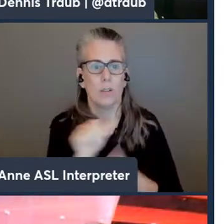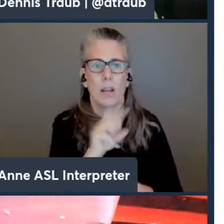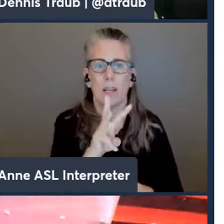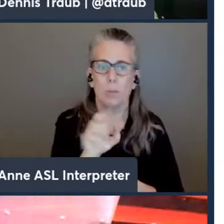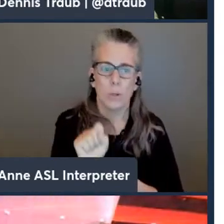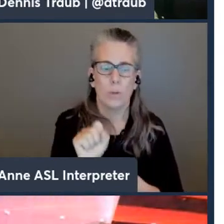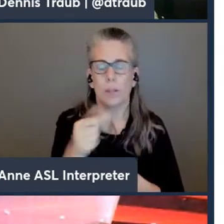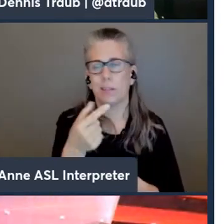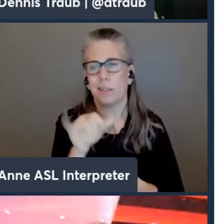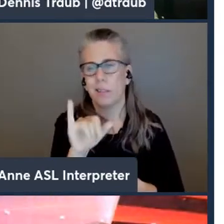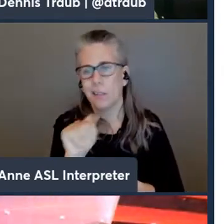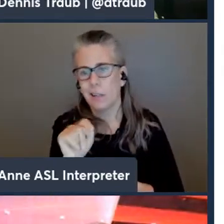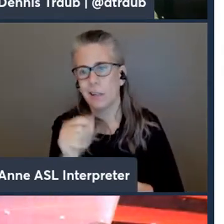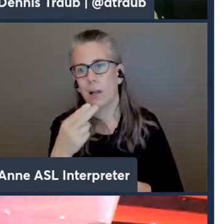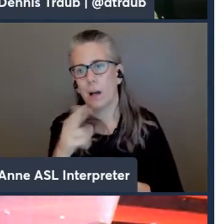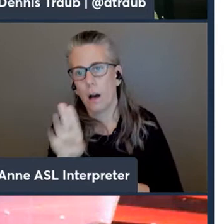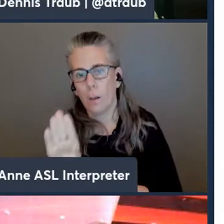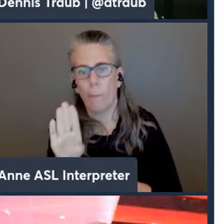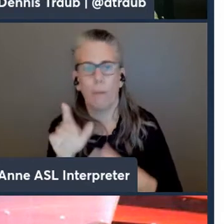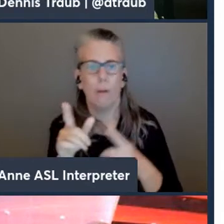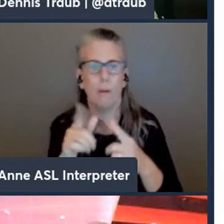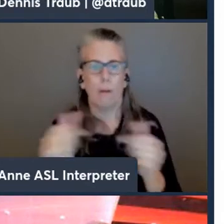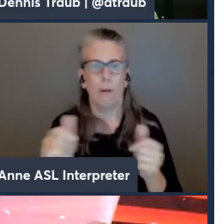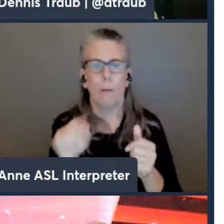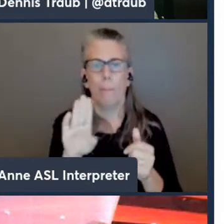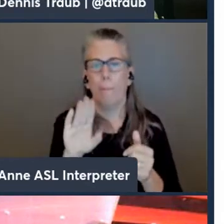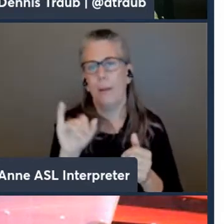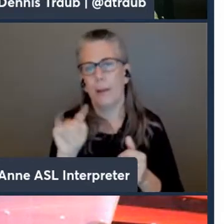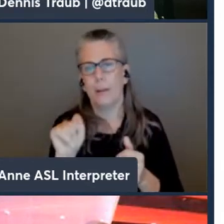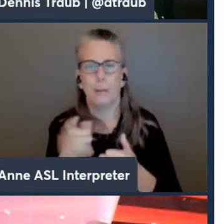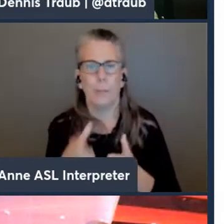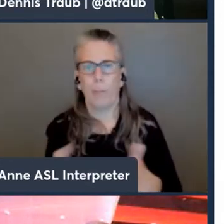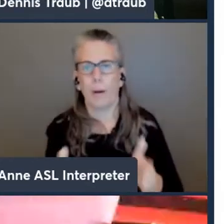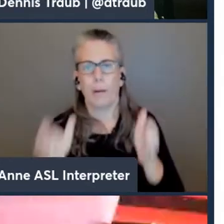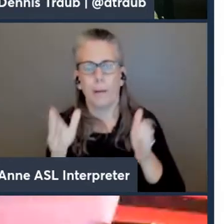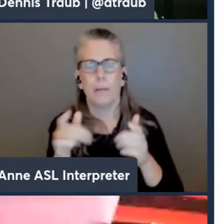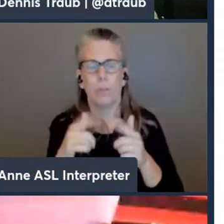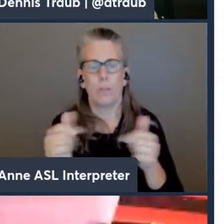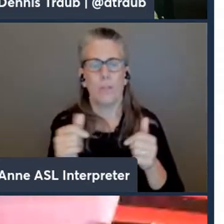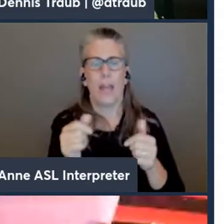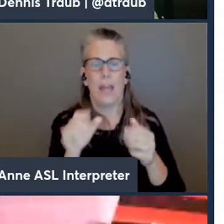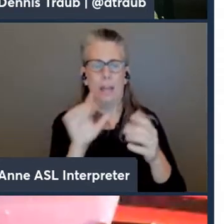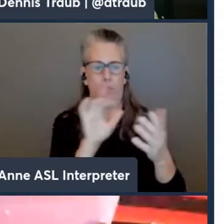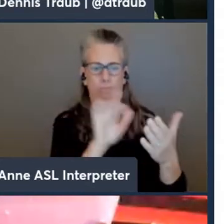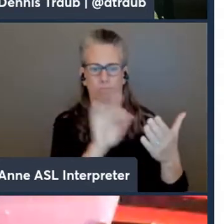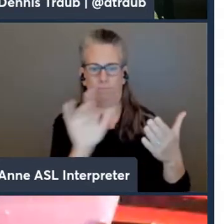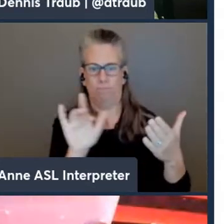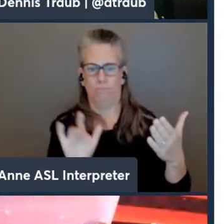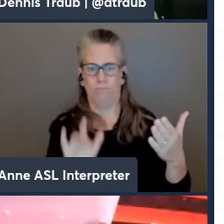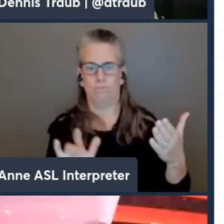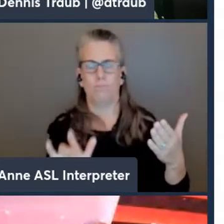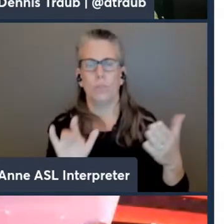and hook it up to do, what we call, a full repository analysis,